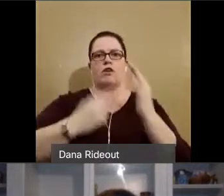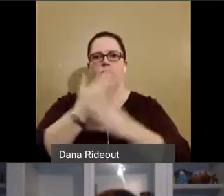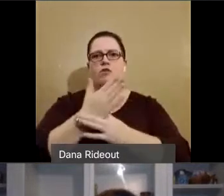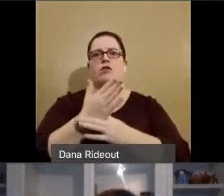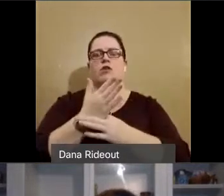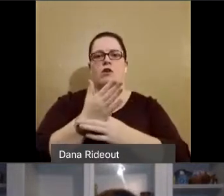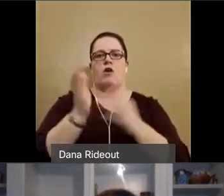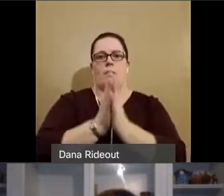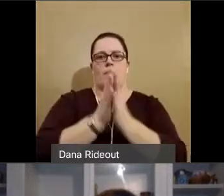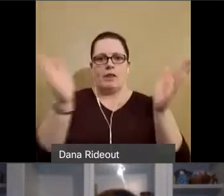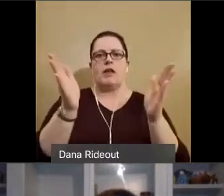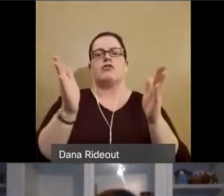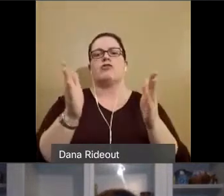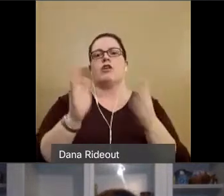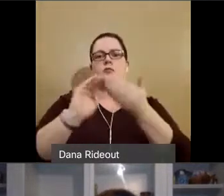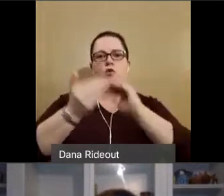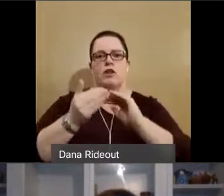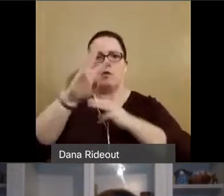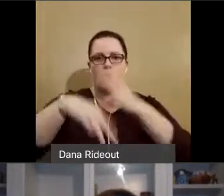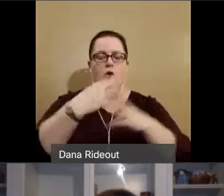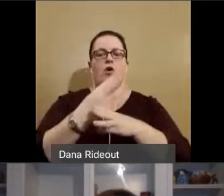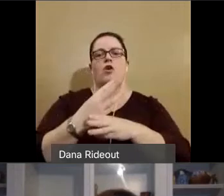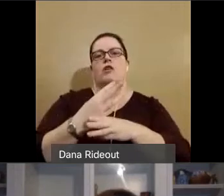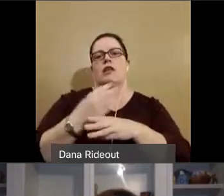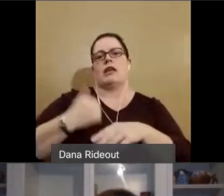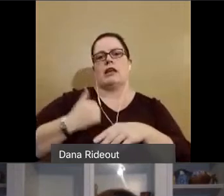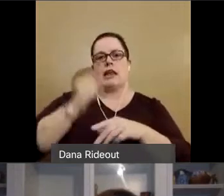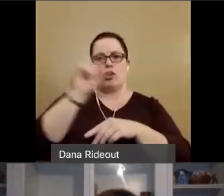Municipal world, Canadian government, executive and the Toronto.